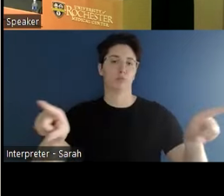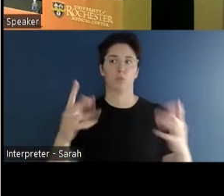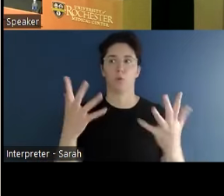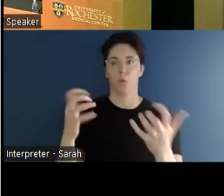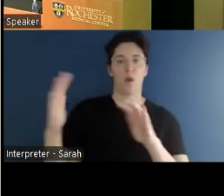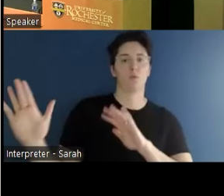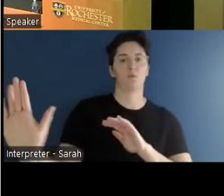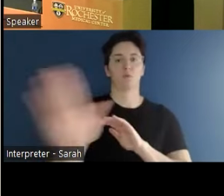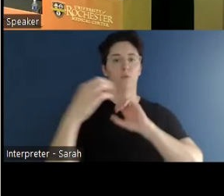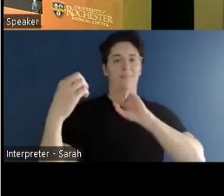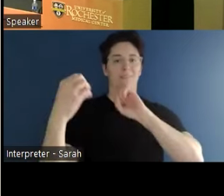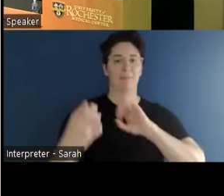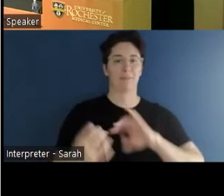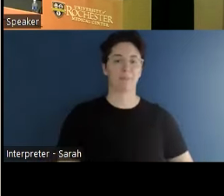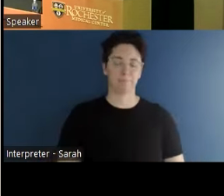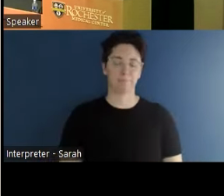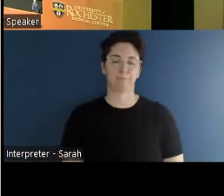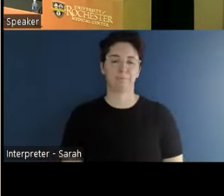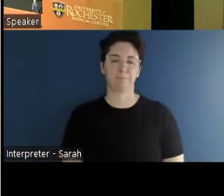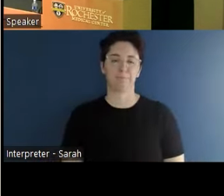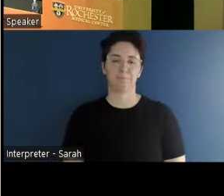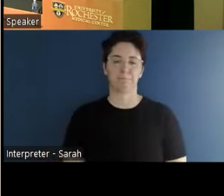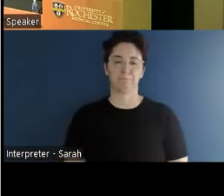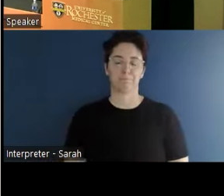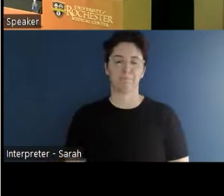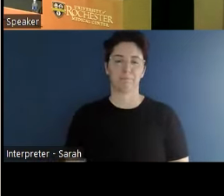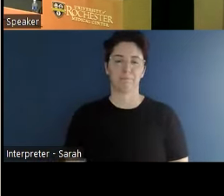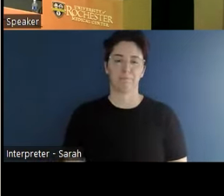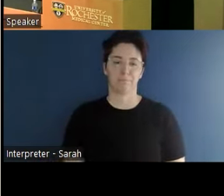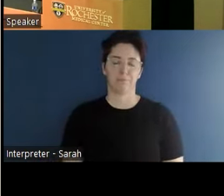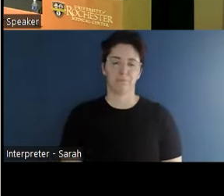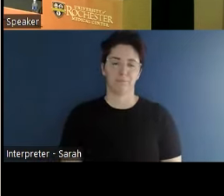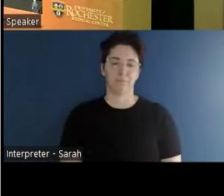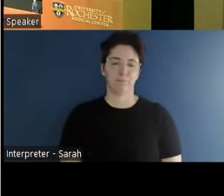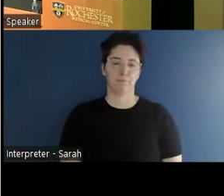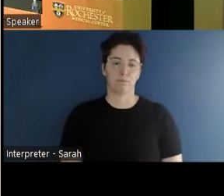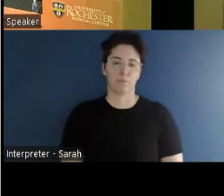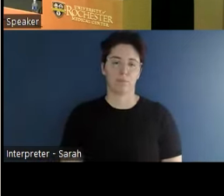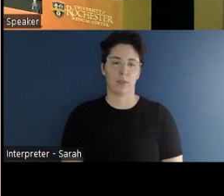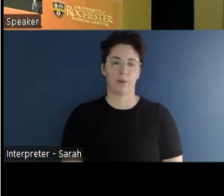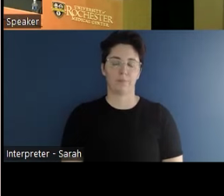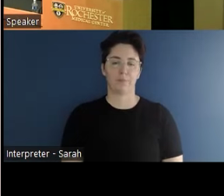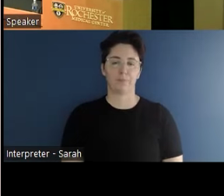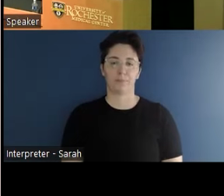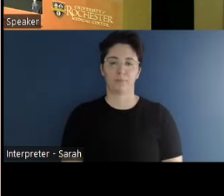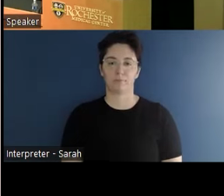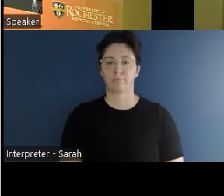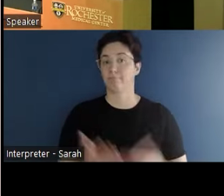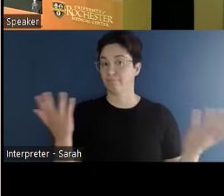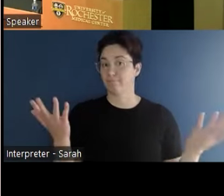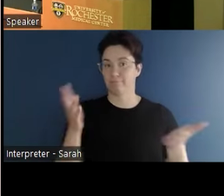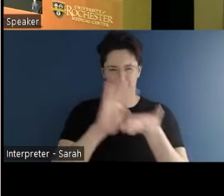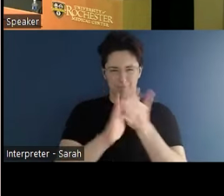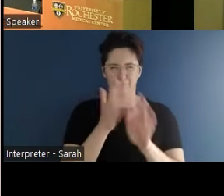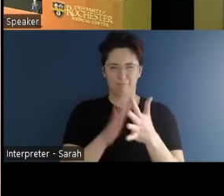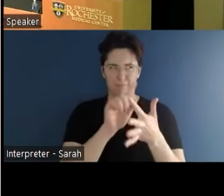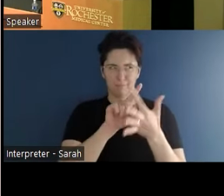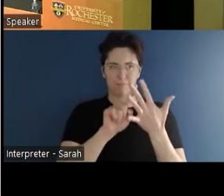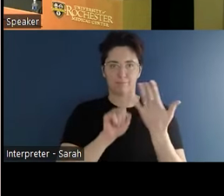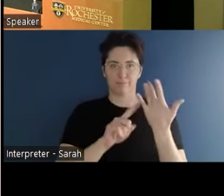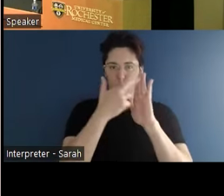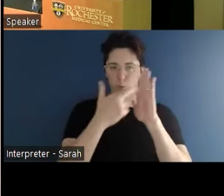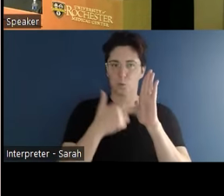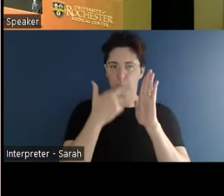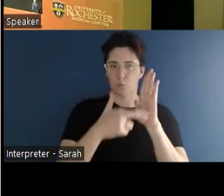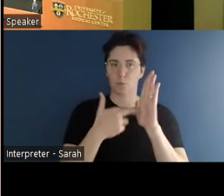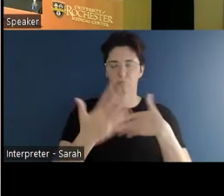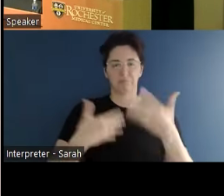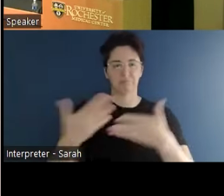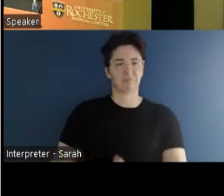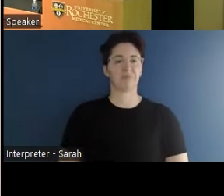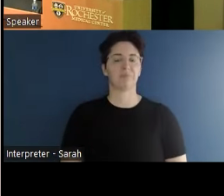the programs here and uh that takes care of the housekeeping portion of today's program and now